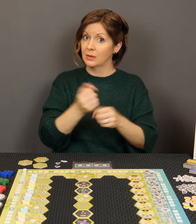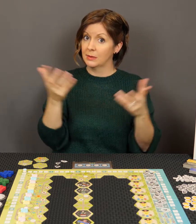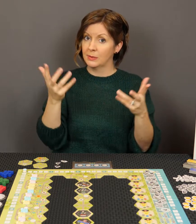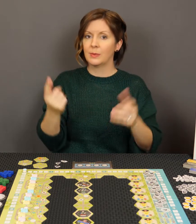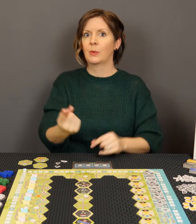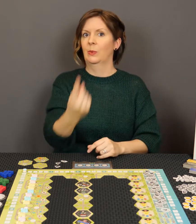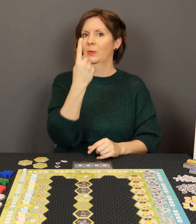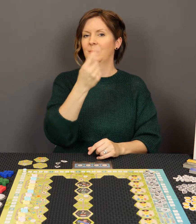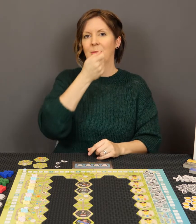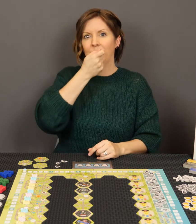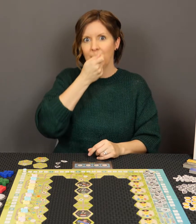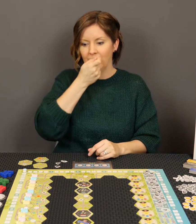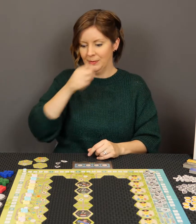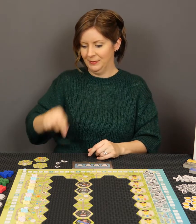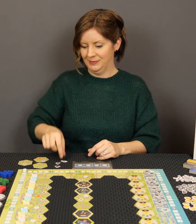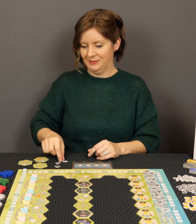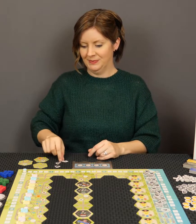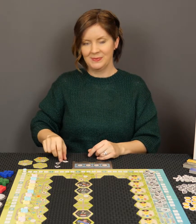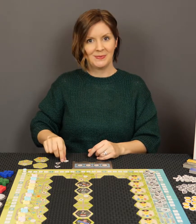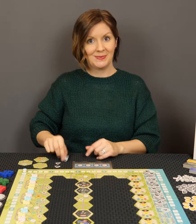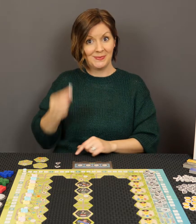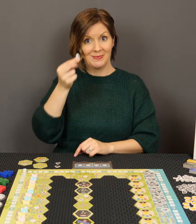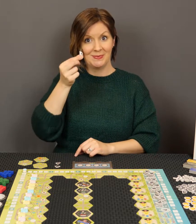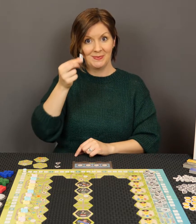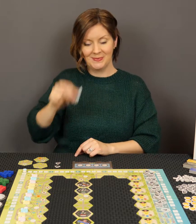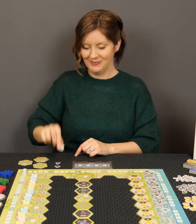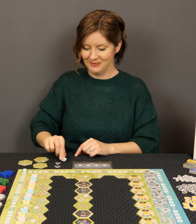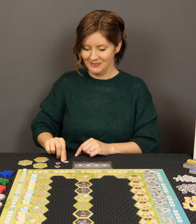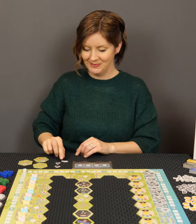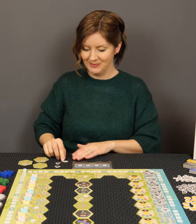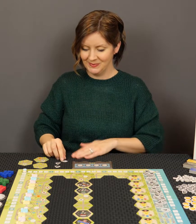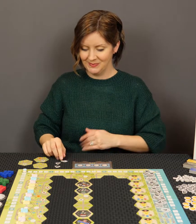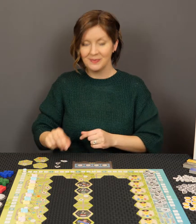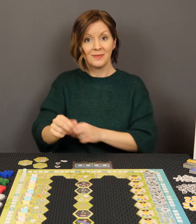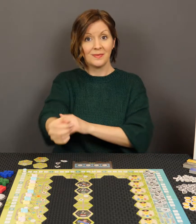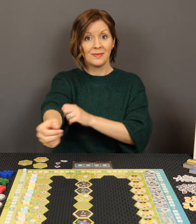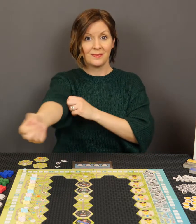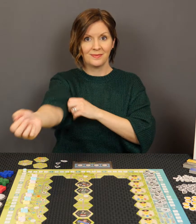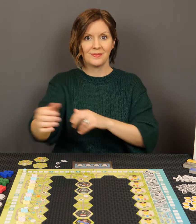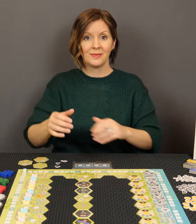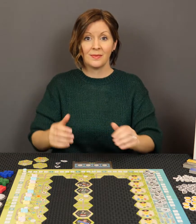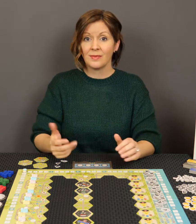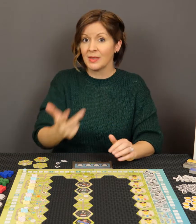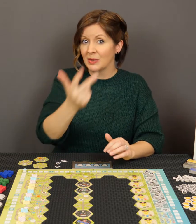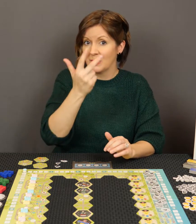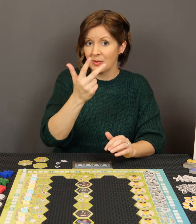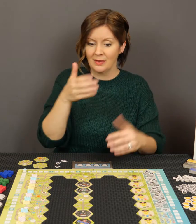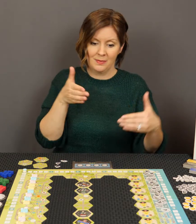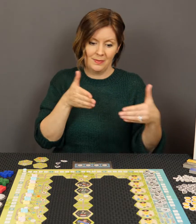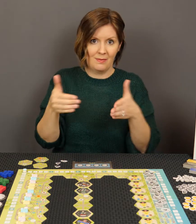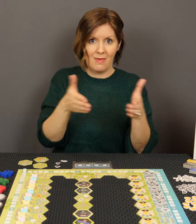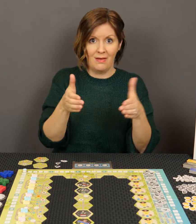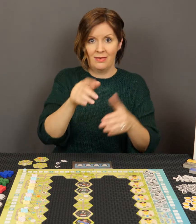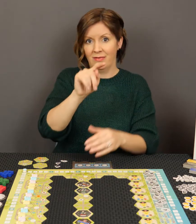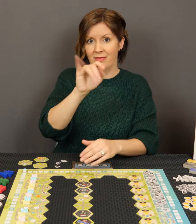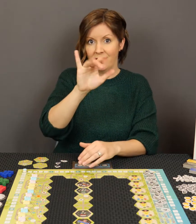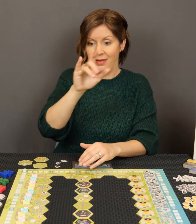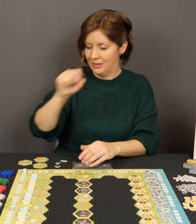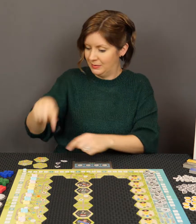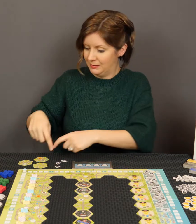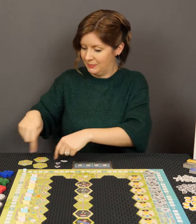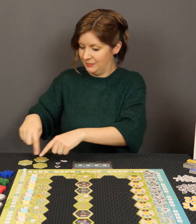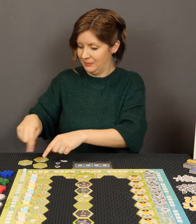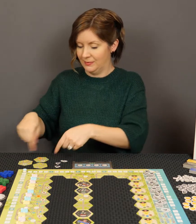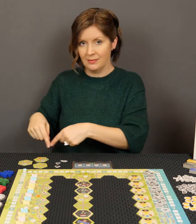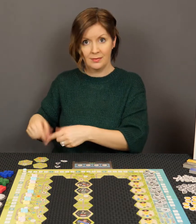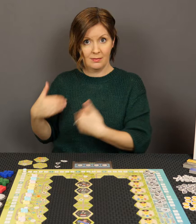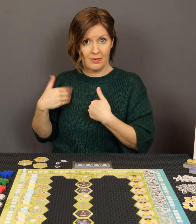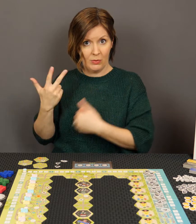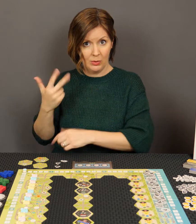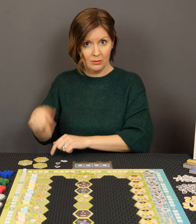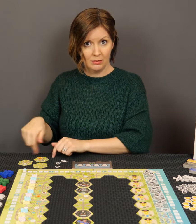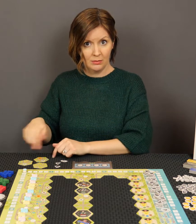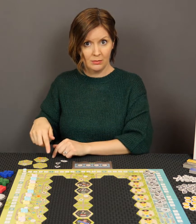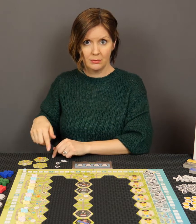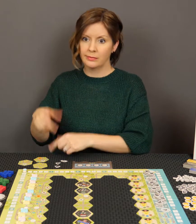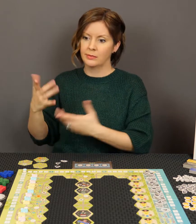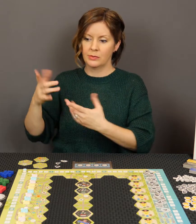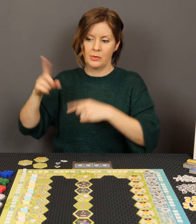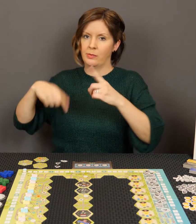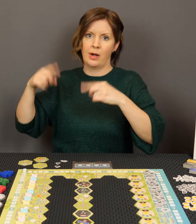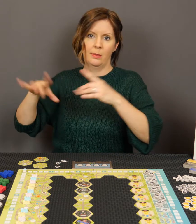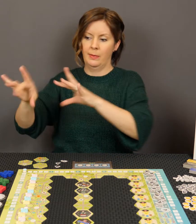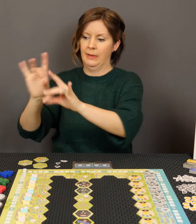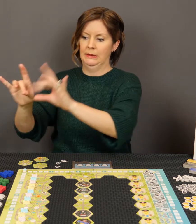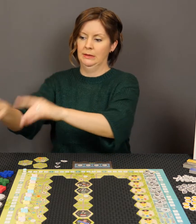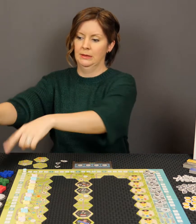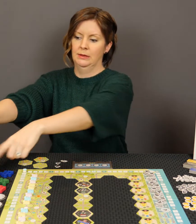Each player also gets 1 whistle and 3 path tiles.